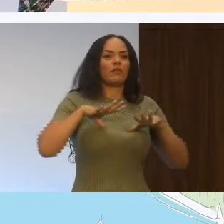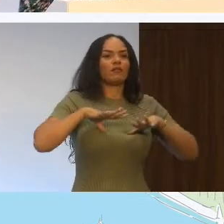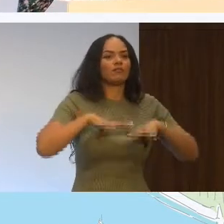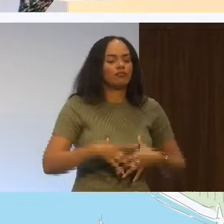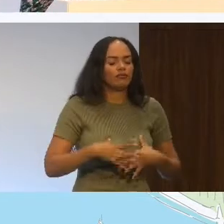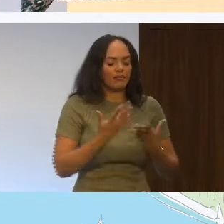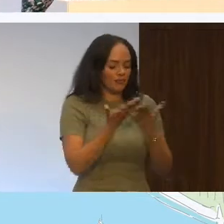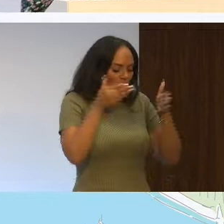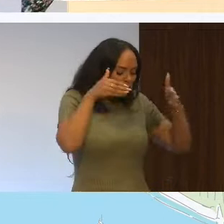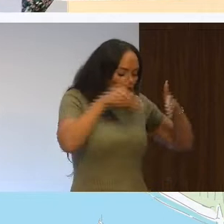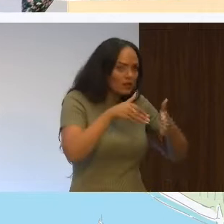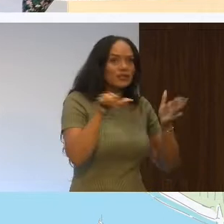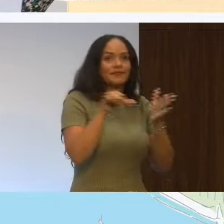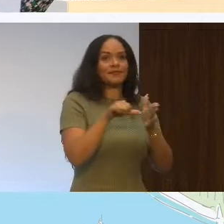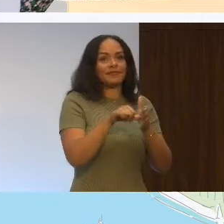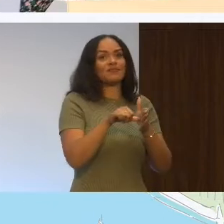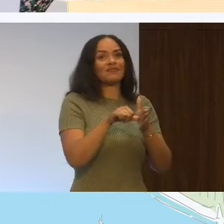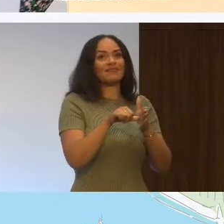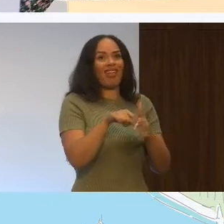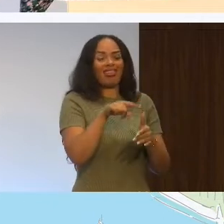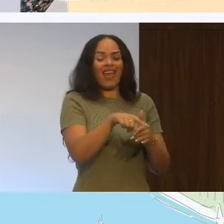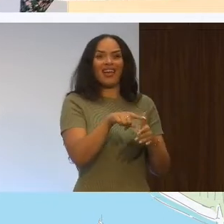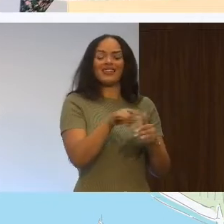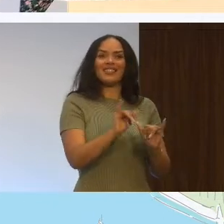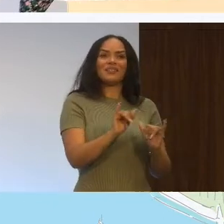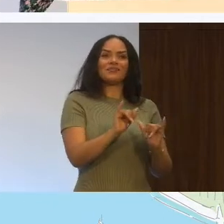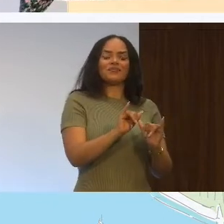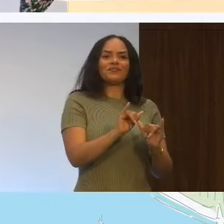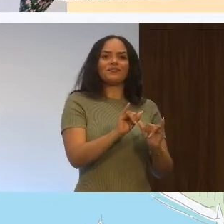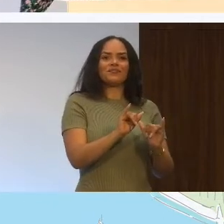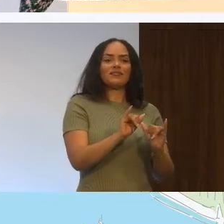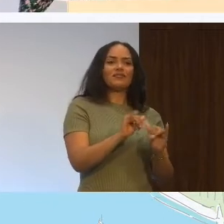that can really impair their ability to get back to normal function and get back to work.